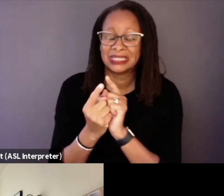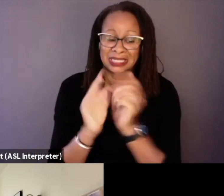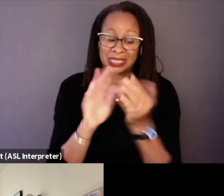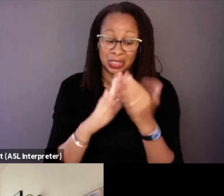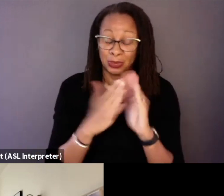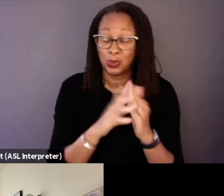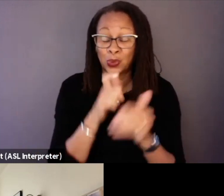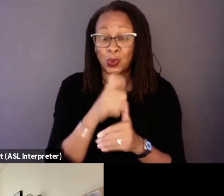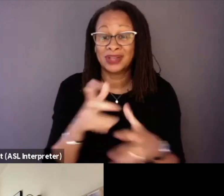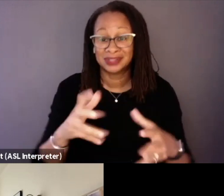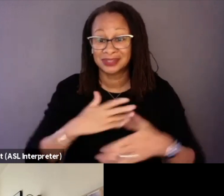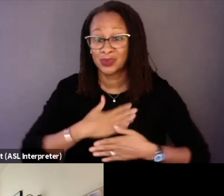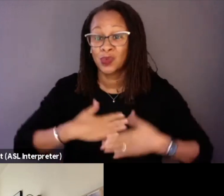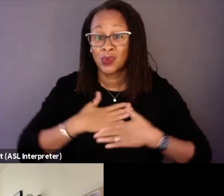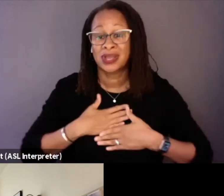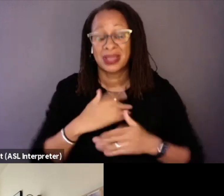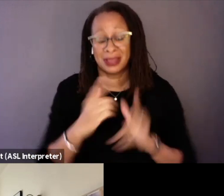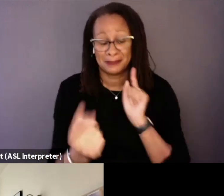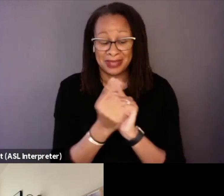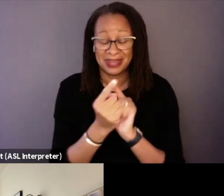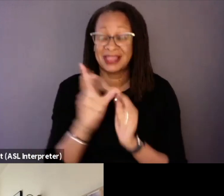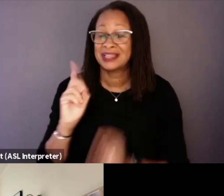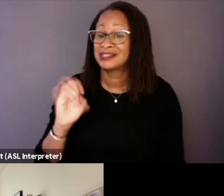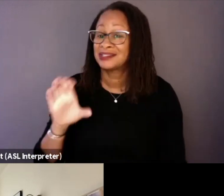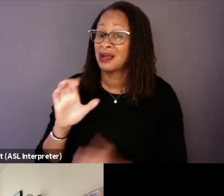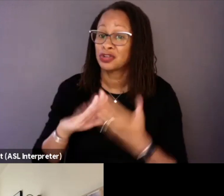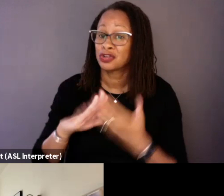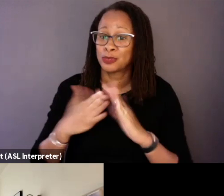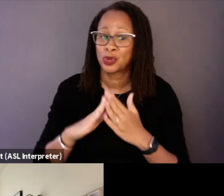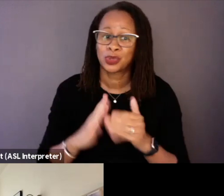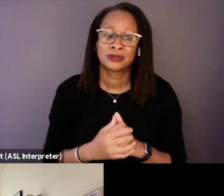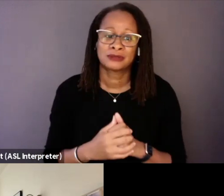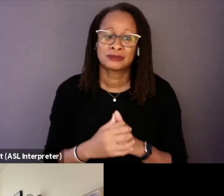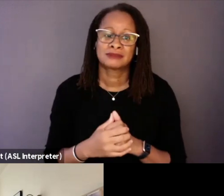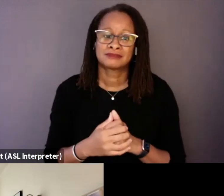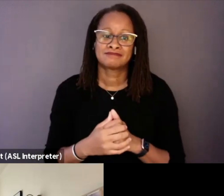meeting the documentary community that has embraced me